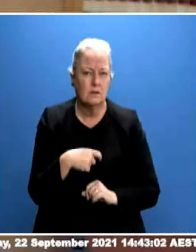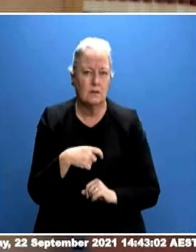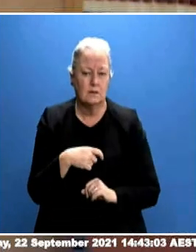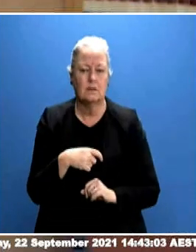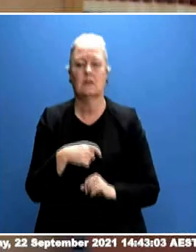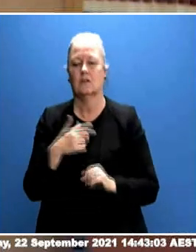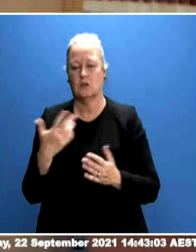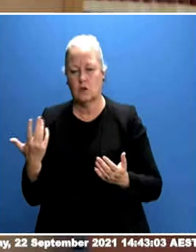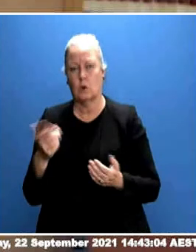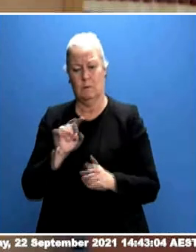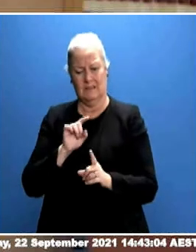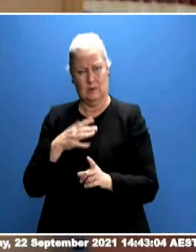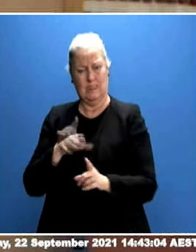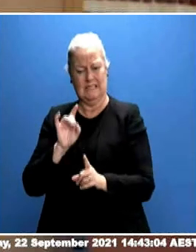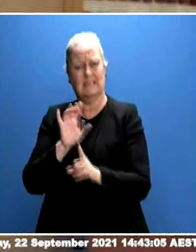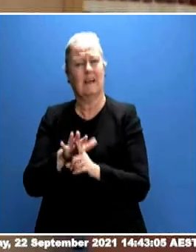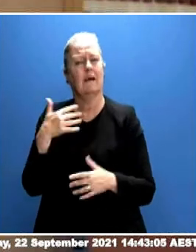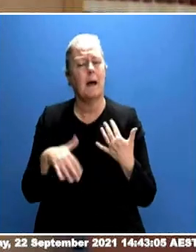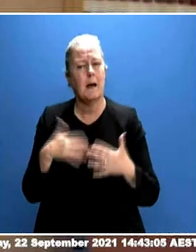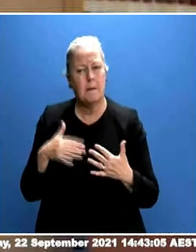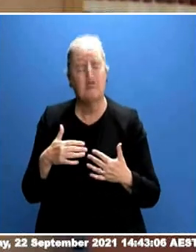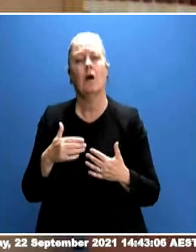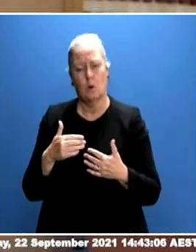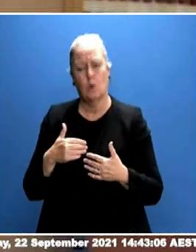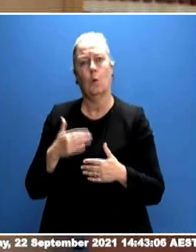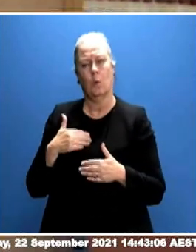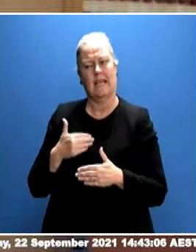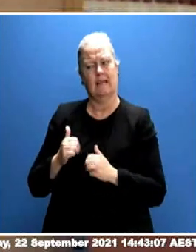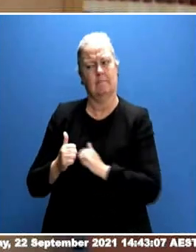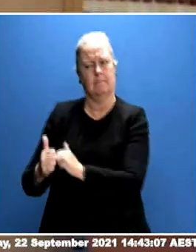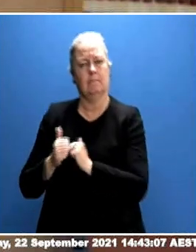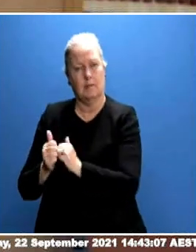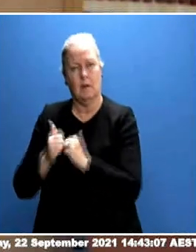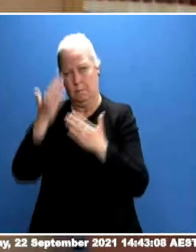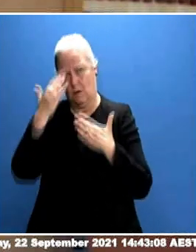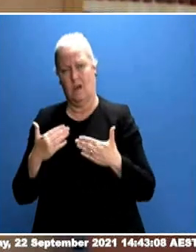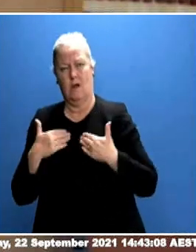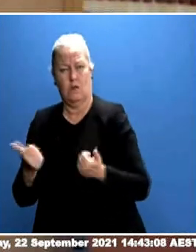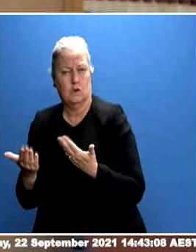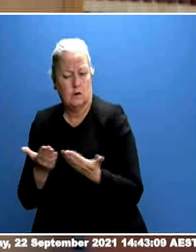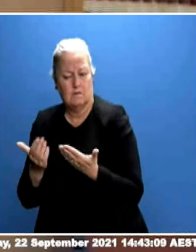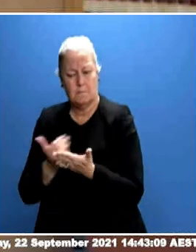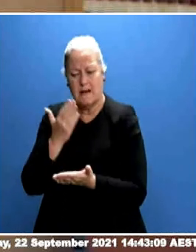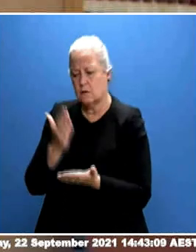within --- you know, we work closely with our Mental Health Service to see that they've got a psychiatric assessment.